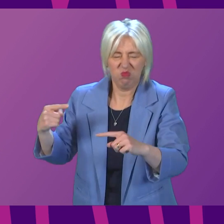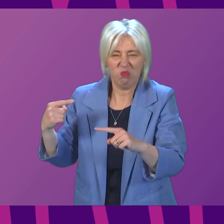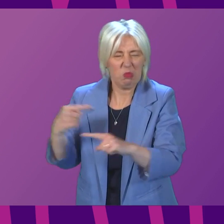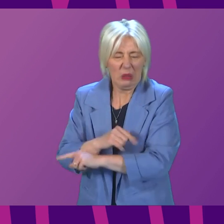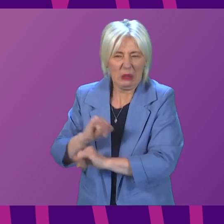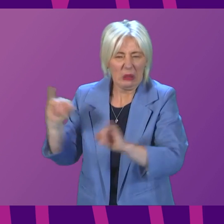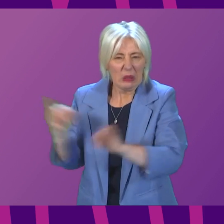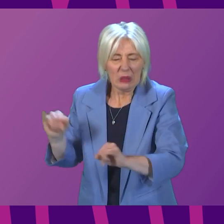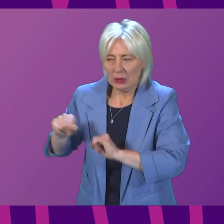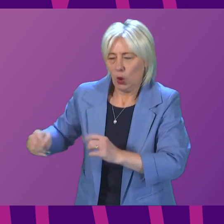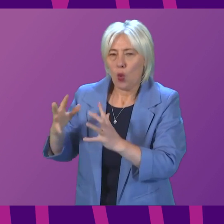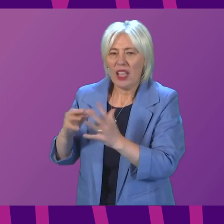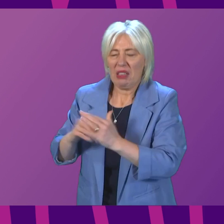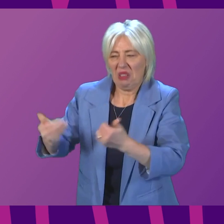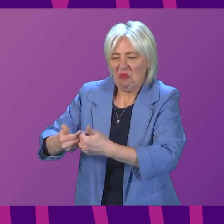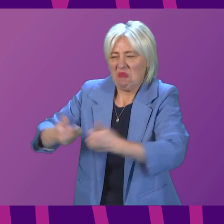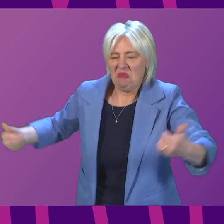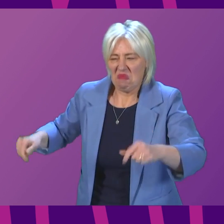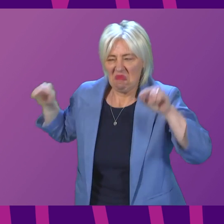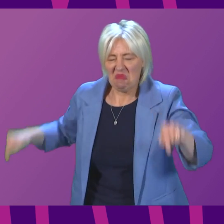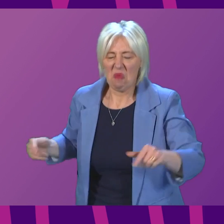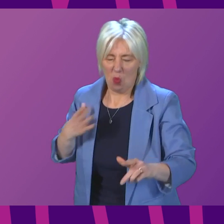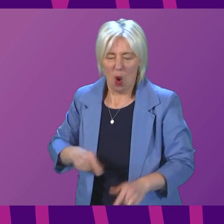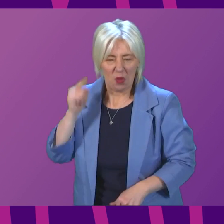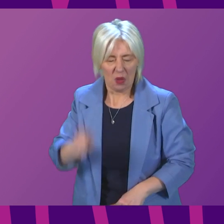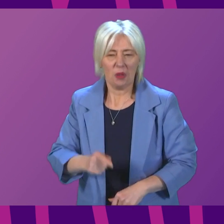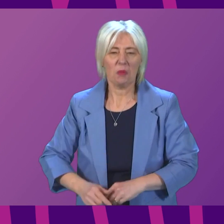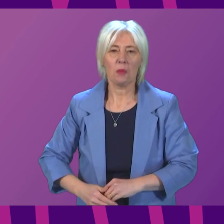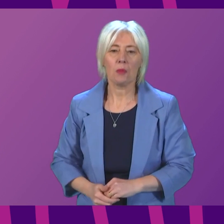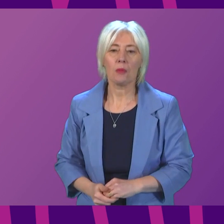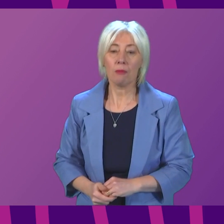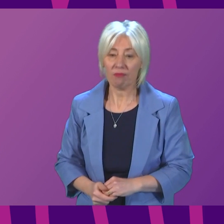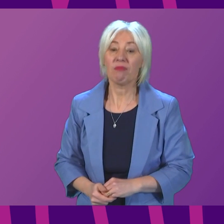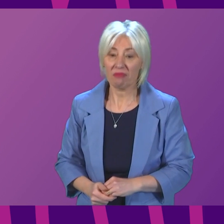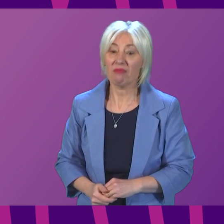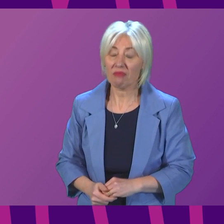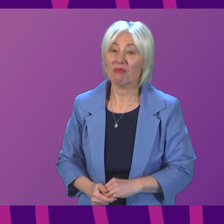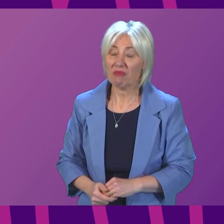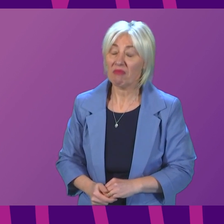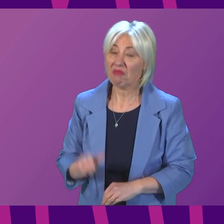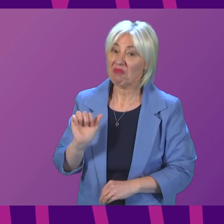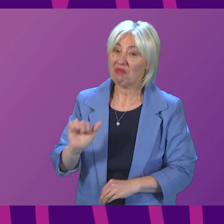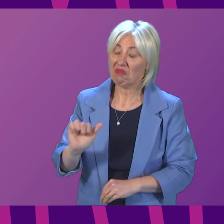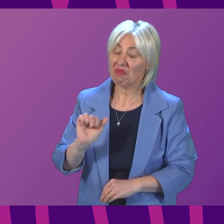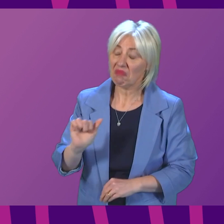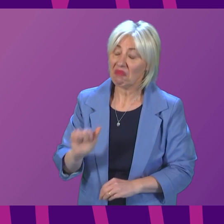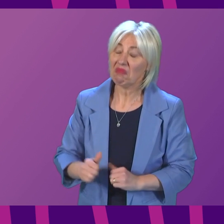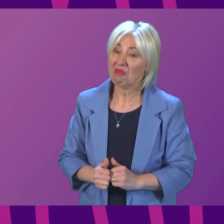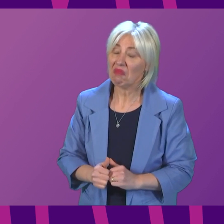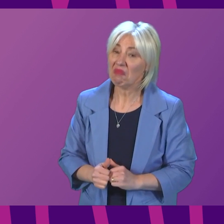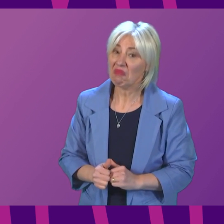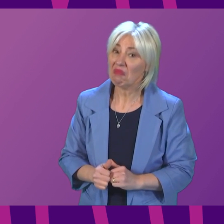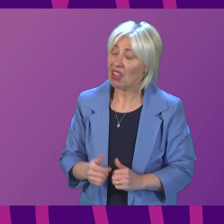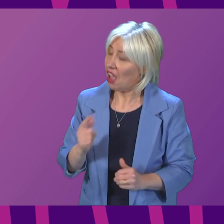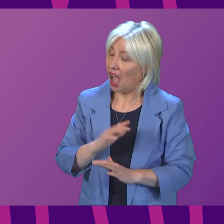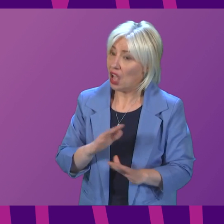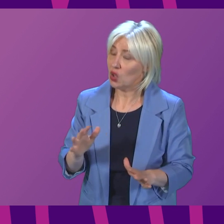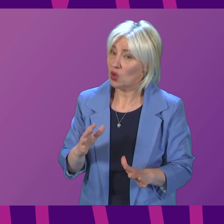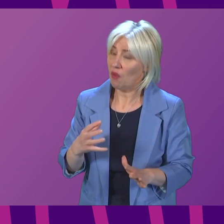It is correct to say—I think that I can say this without fear of contradiction—that